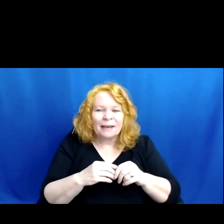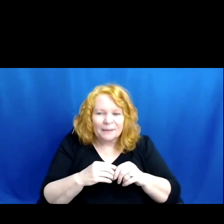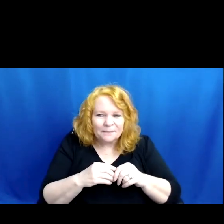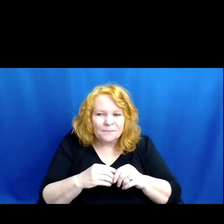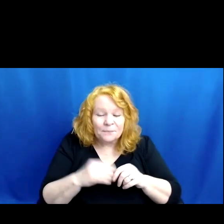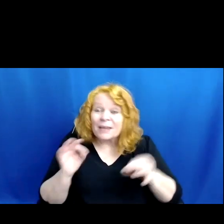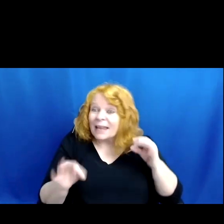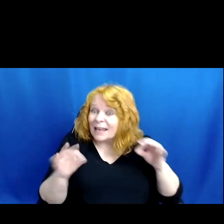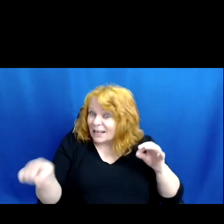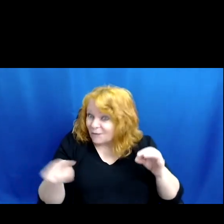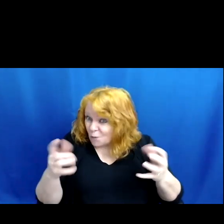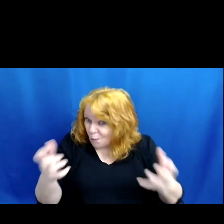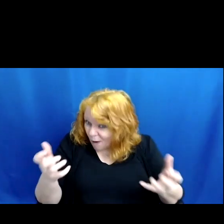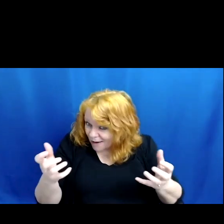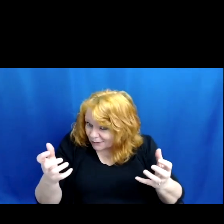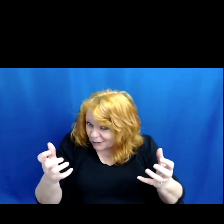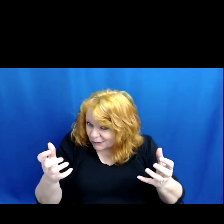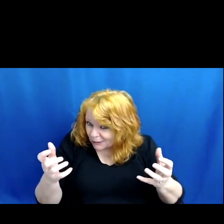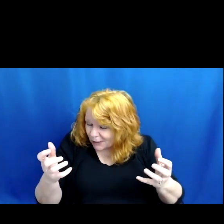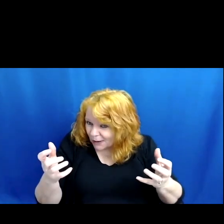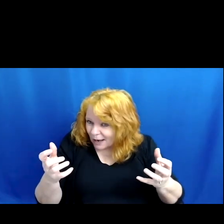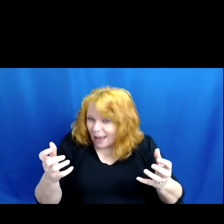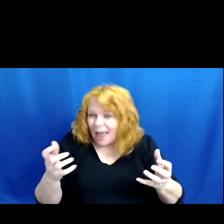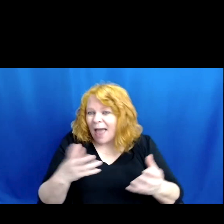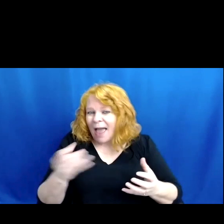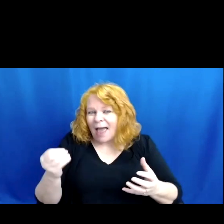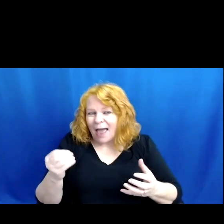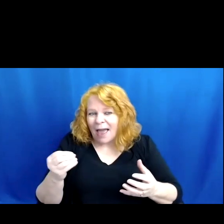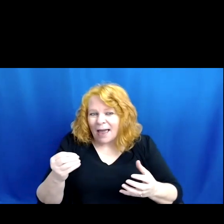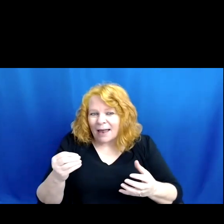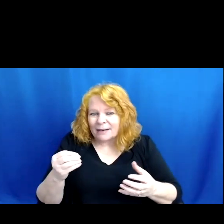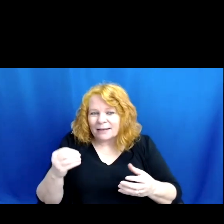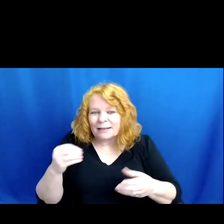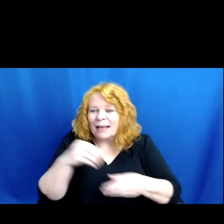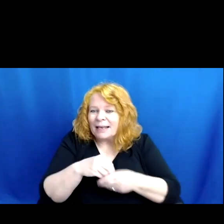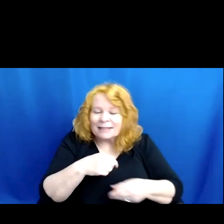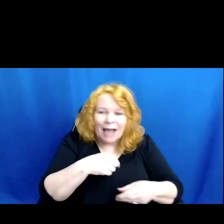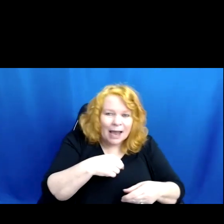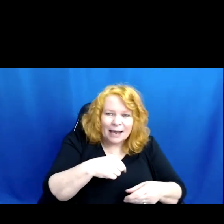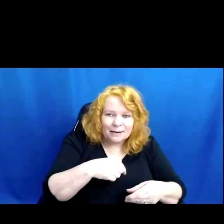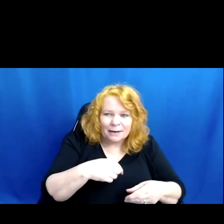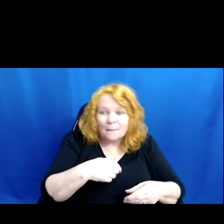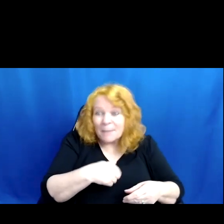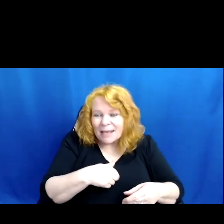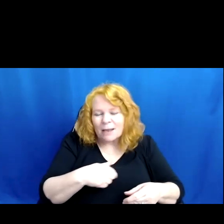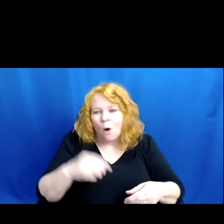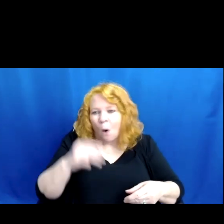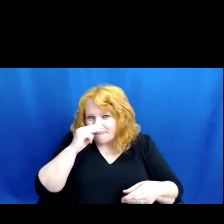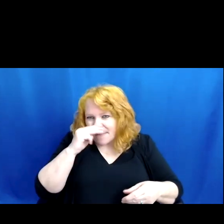If you want to, it is private and hidden and it is by my or Megan’s invitation only you can join that group.